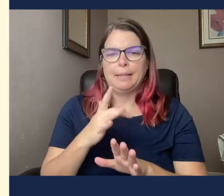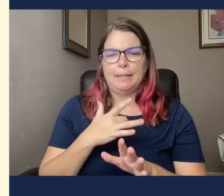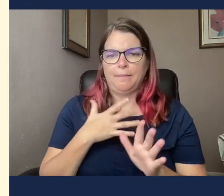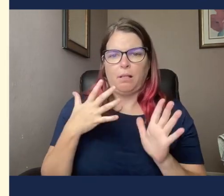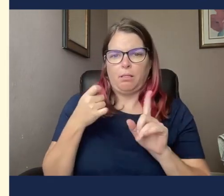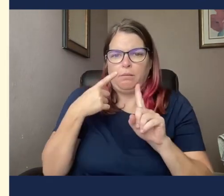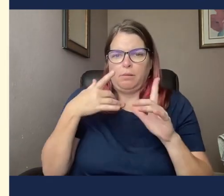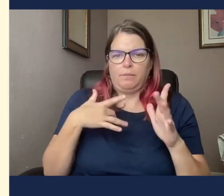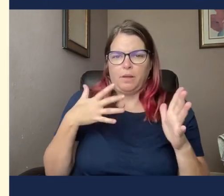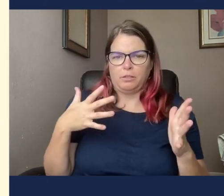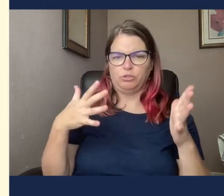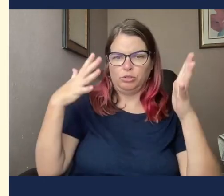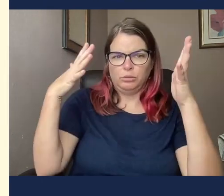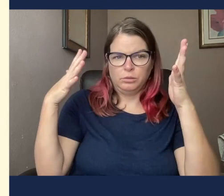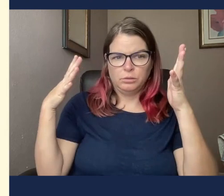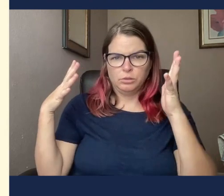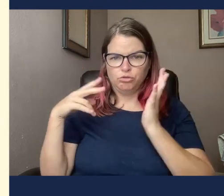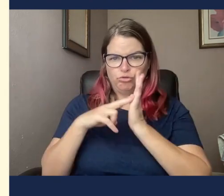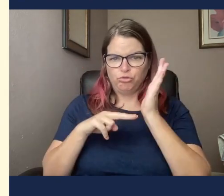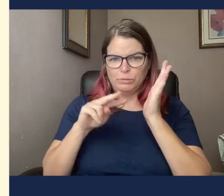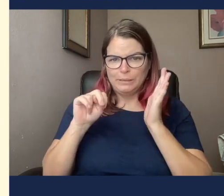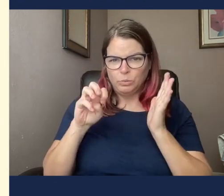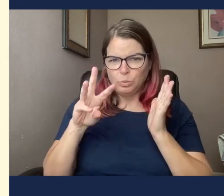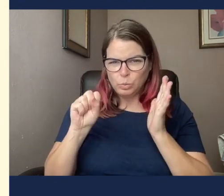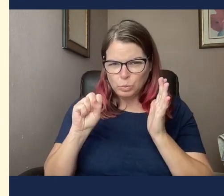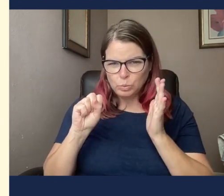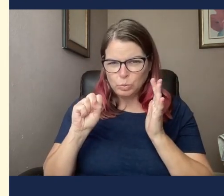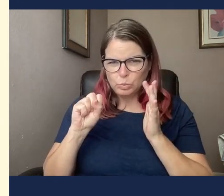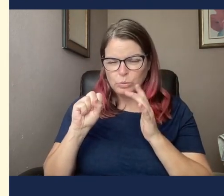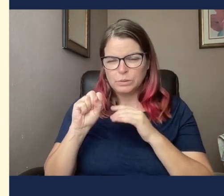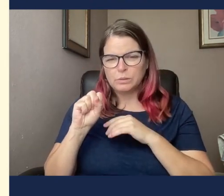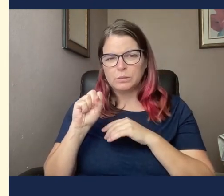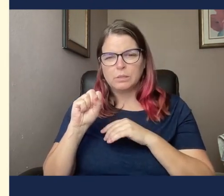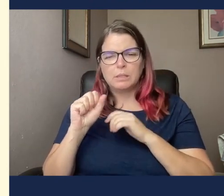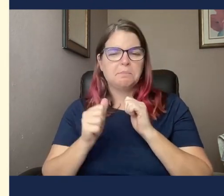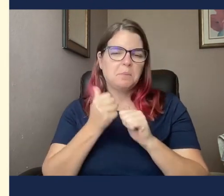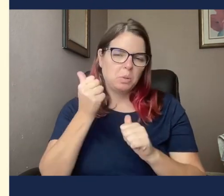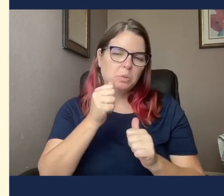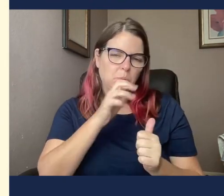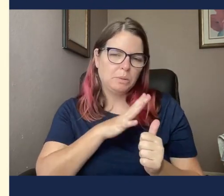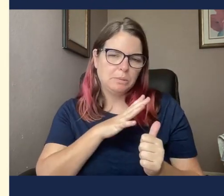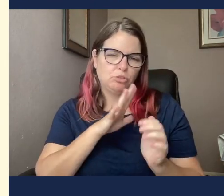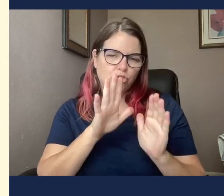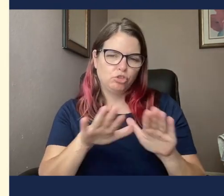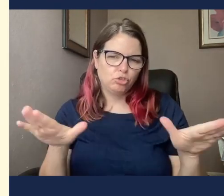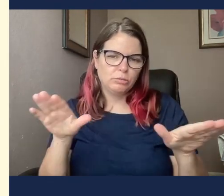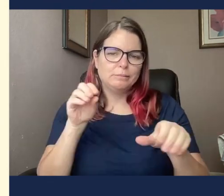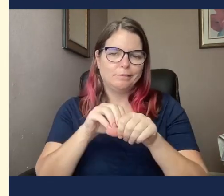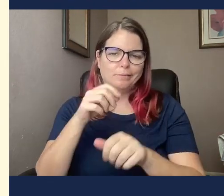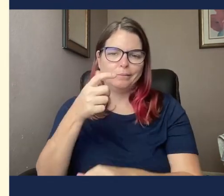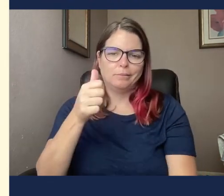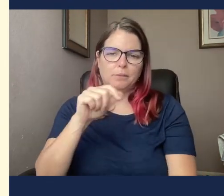3.95 times more than coverage of attacks by white shooters or attacks. And also attacks on masks that lead to copy cat